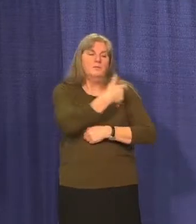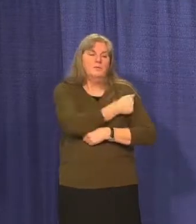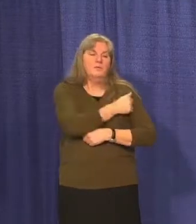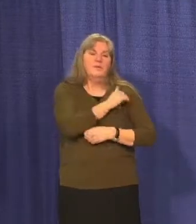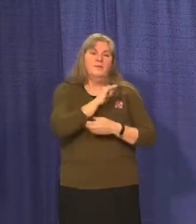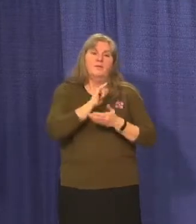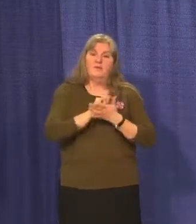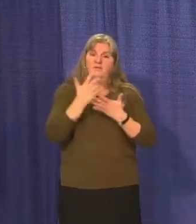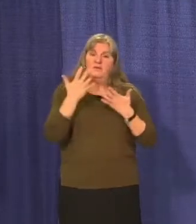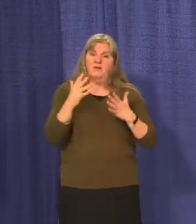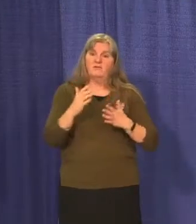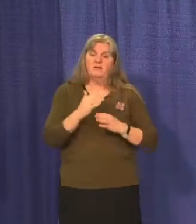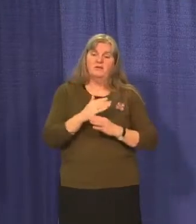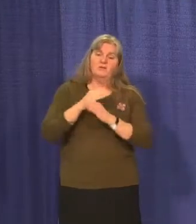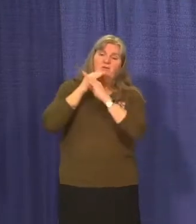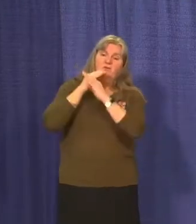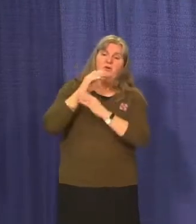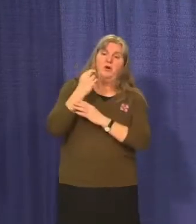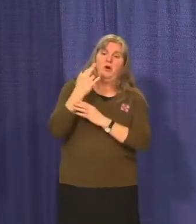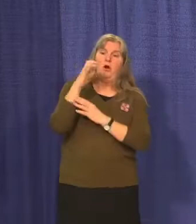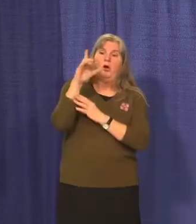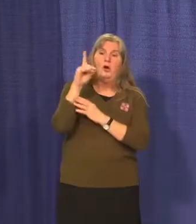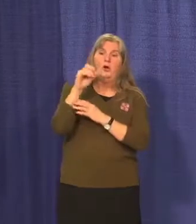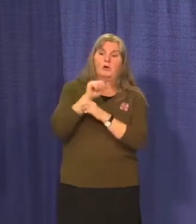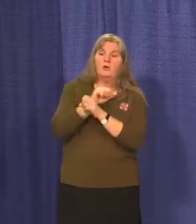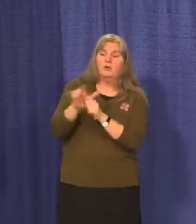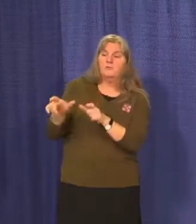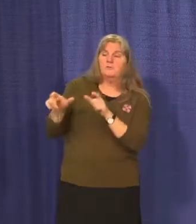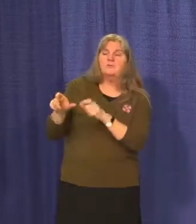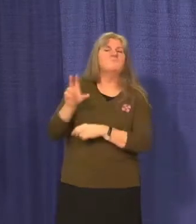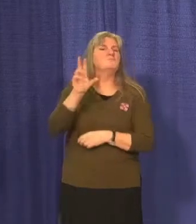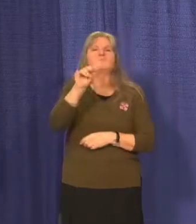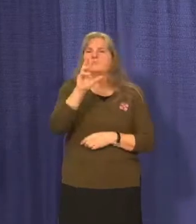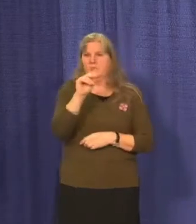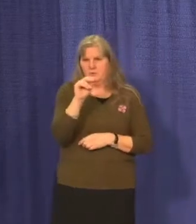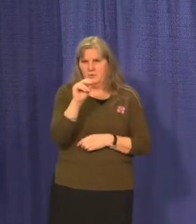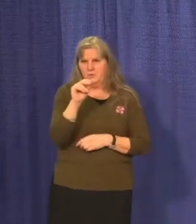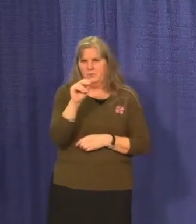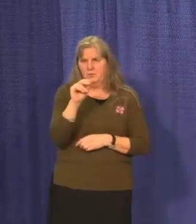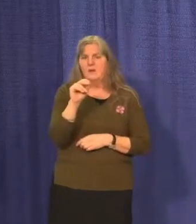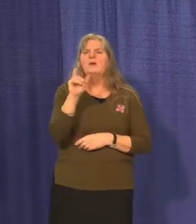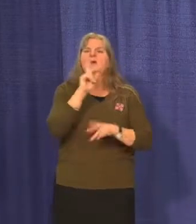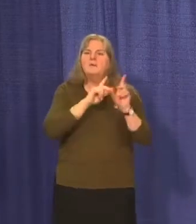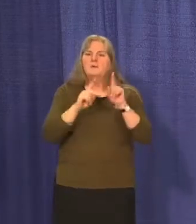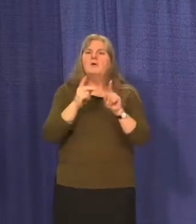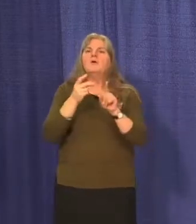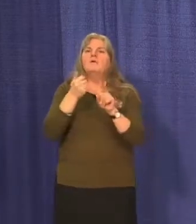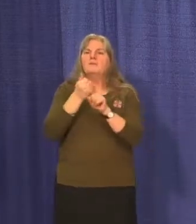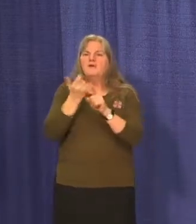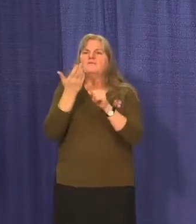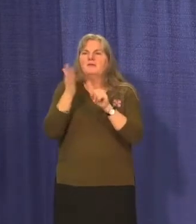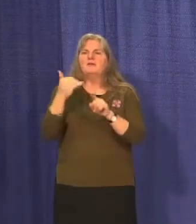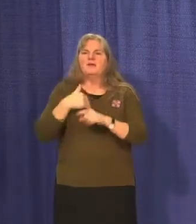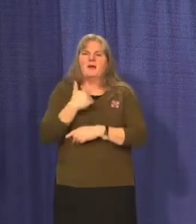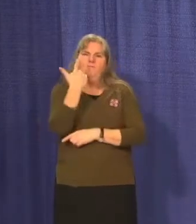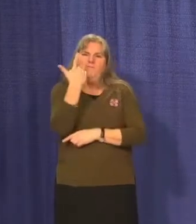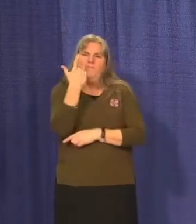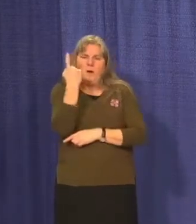will not achieve herd immunity. We have allocated enough doses so individuals who have received their first dose can receive